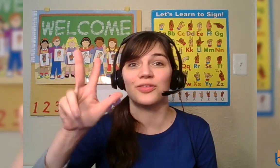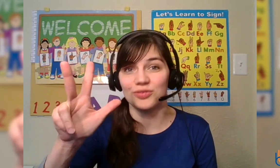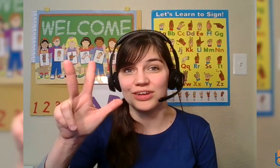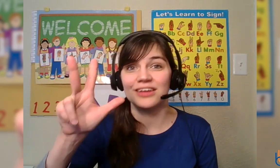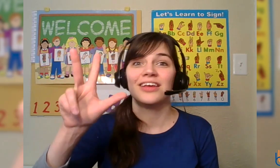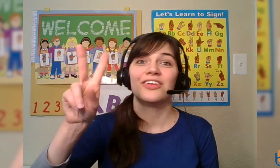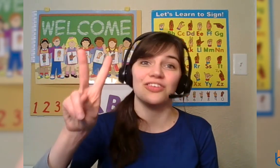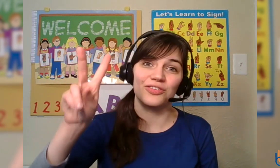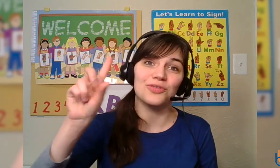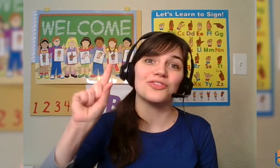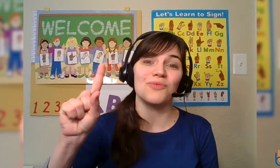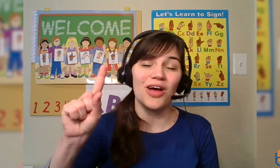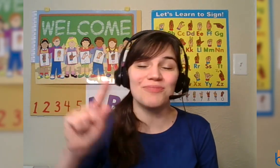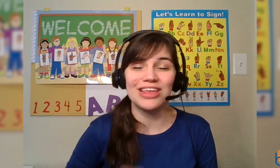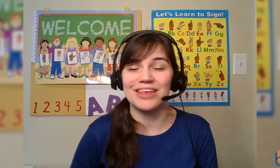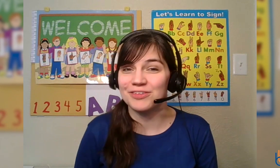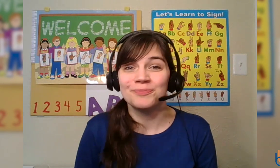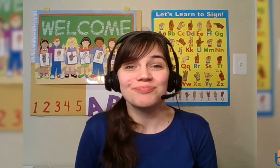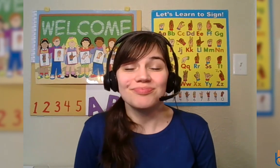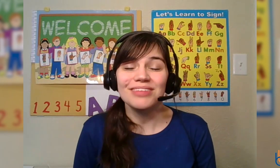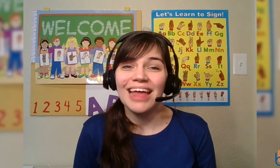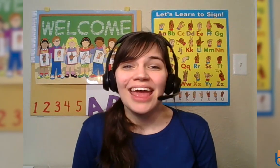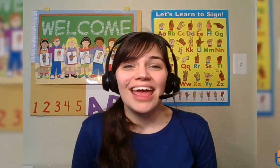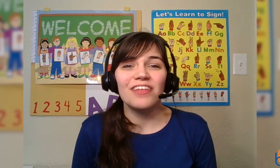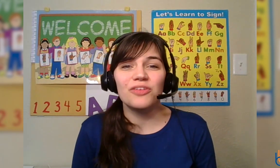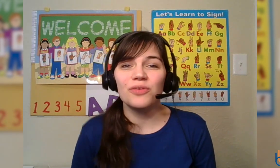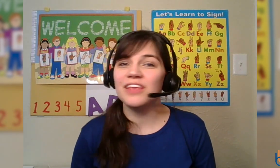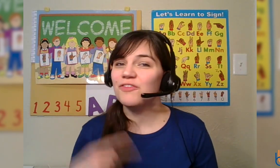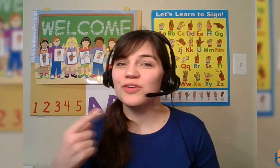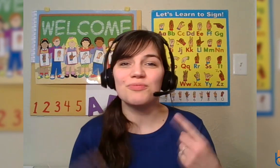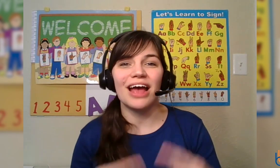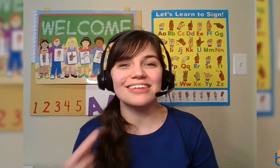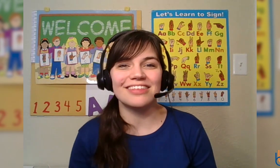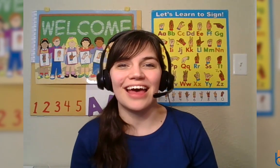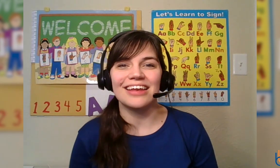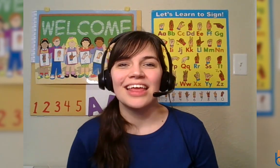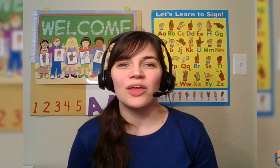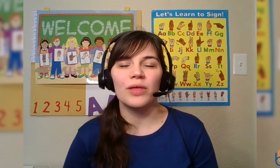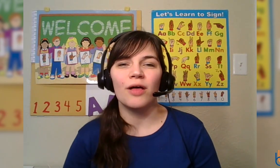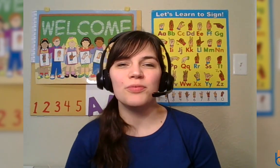three, two, one monkeys, and so see if you can practice that. It will help you